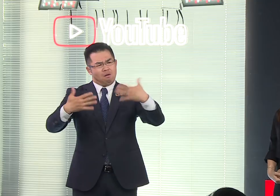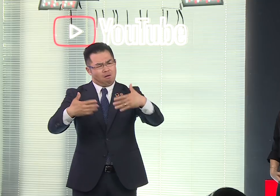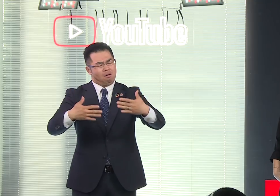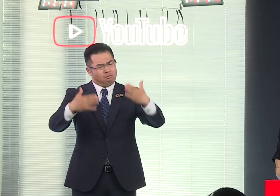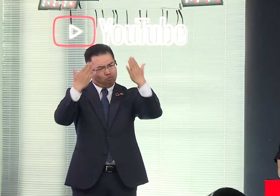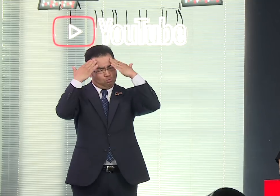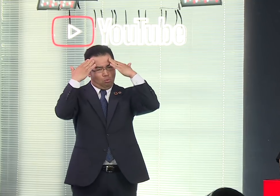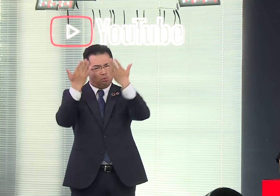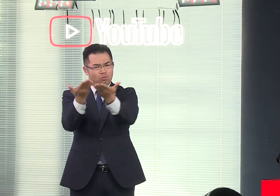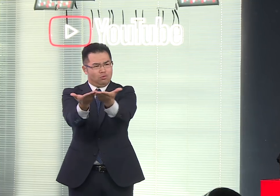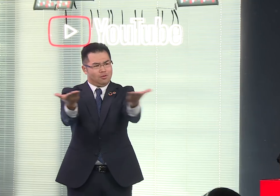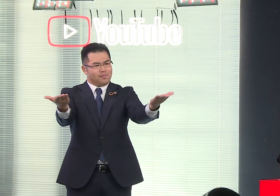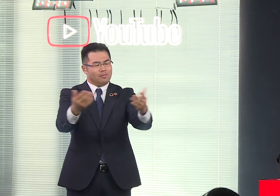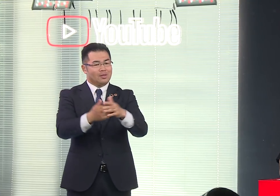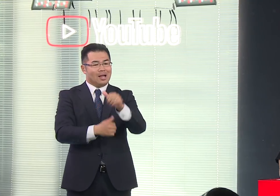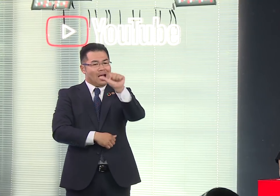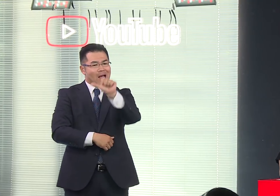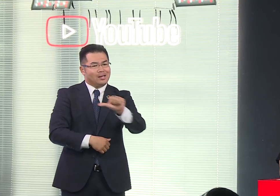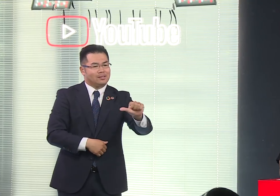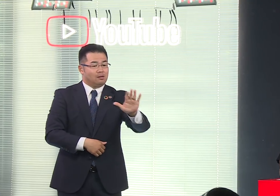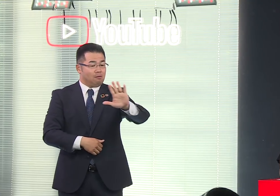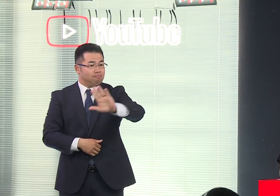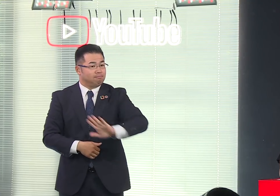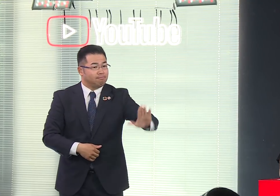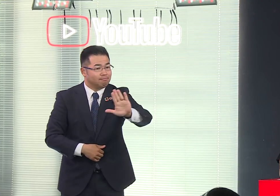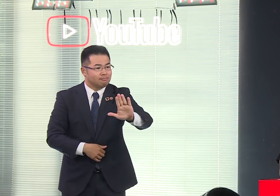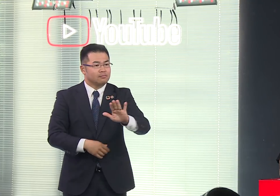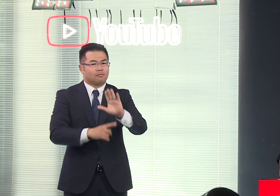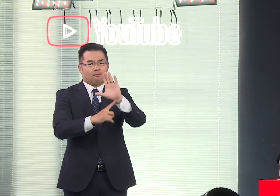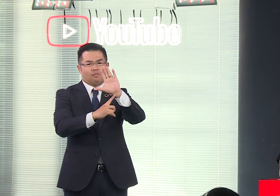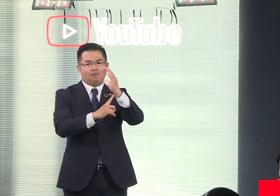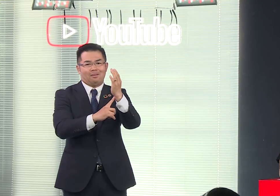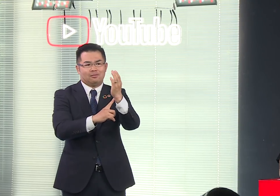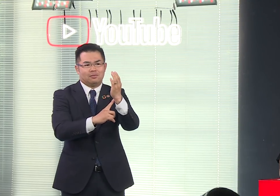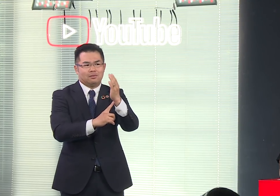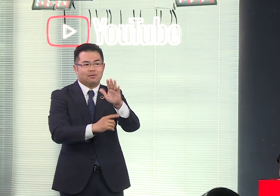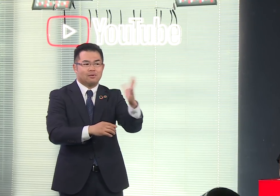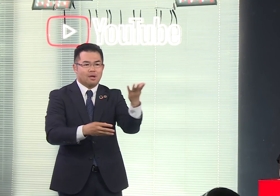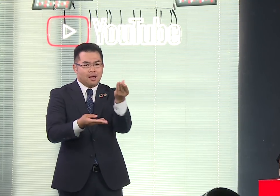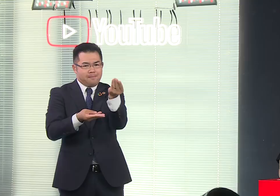not members, and thinking about human rights, it's really important that we have those members.